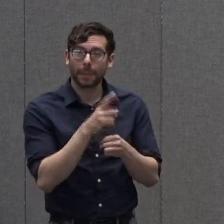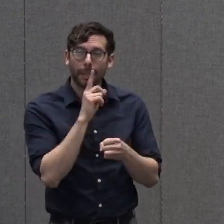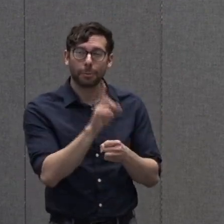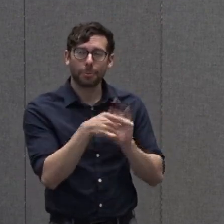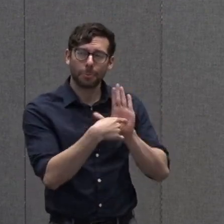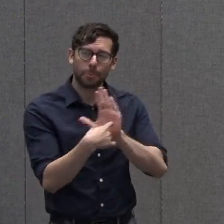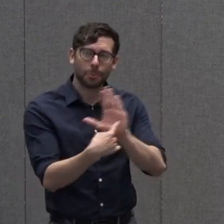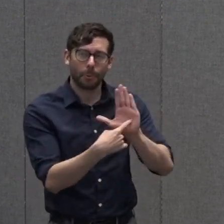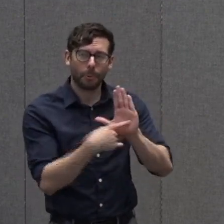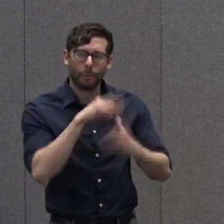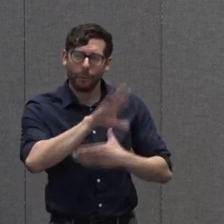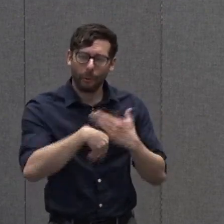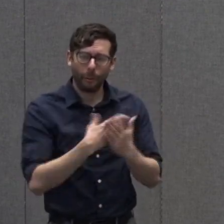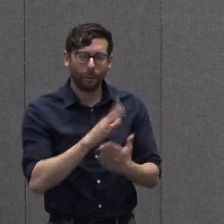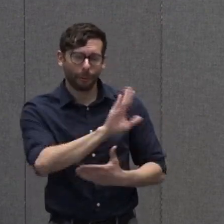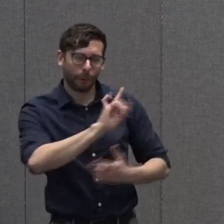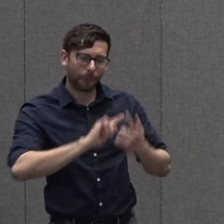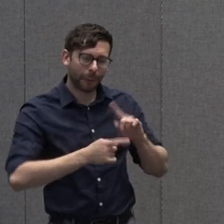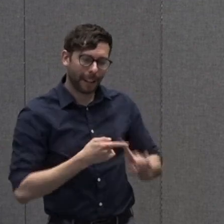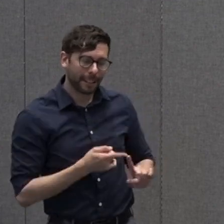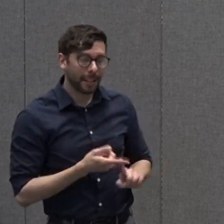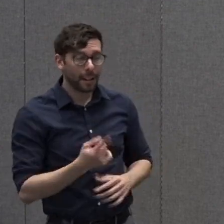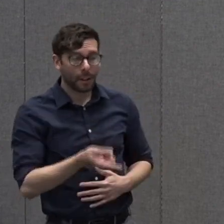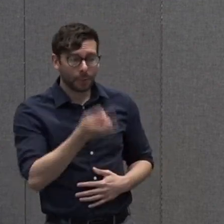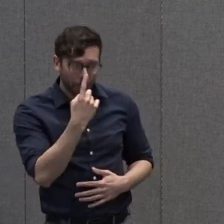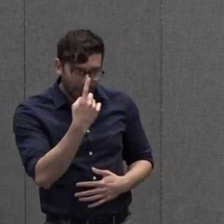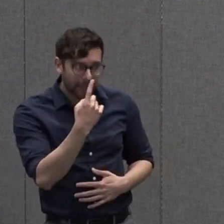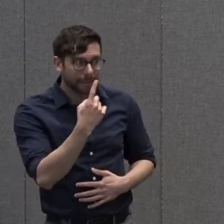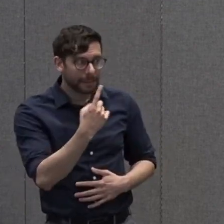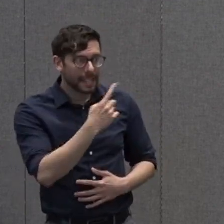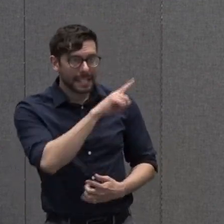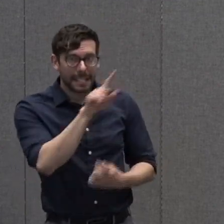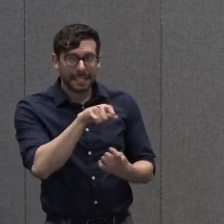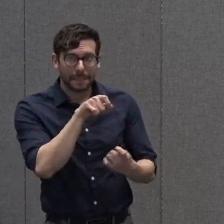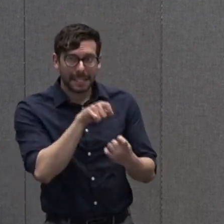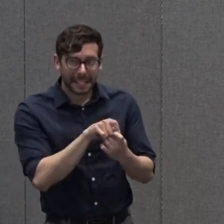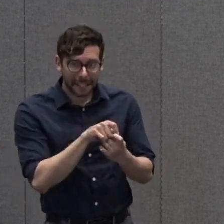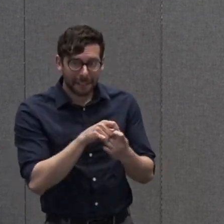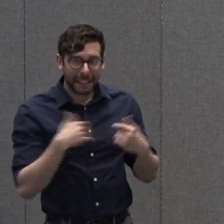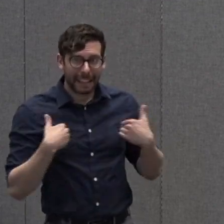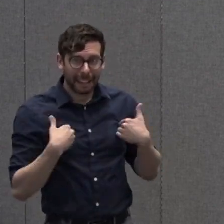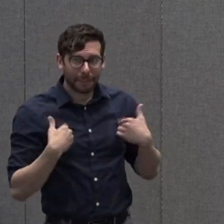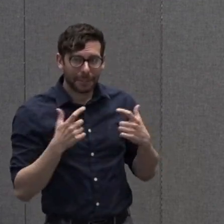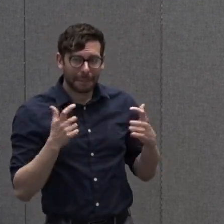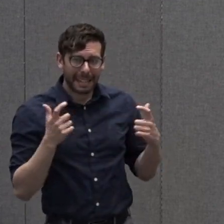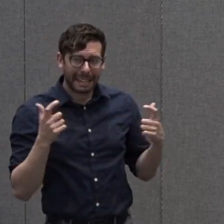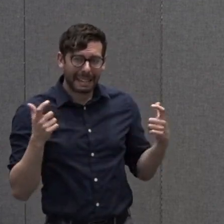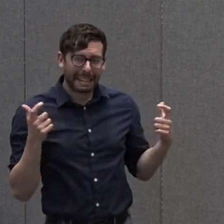And I know you have one particular one that is rather large, that we wanna see here, in a minute.